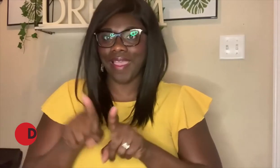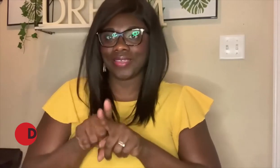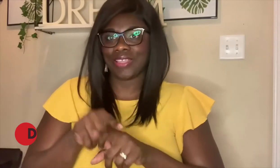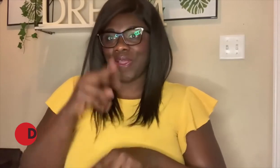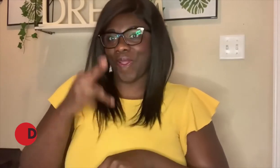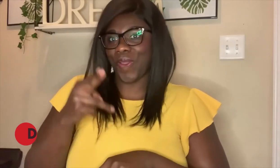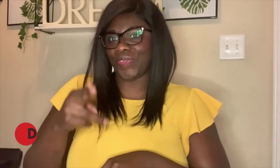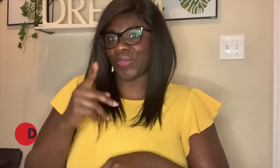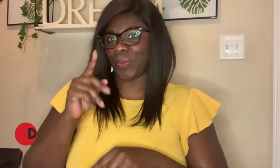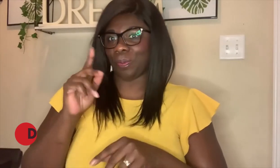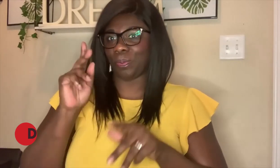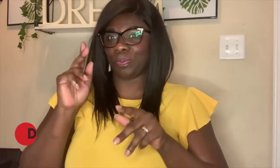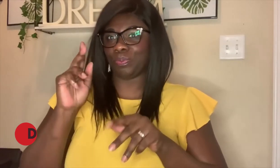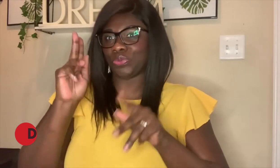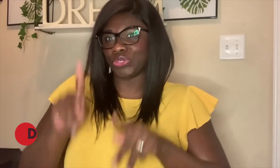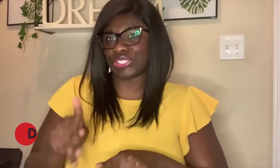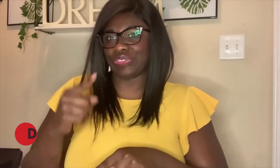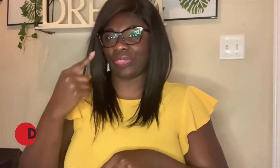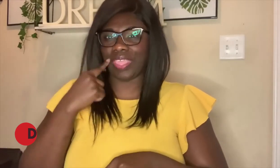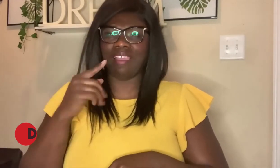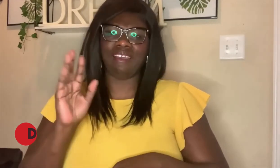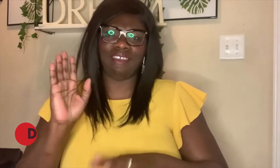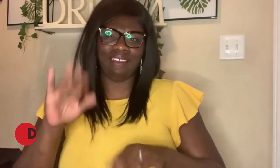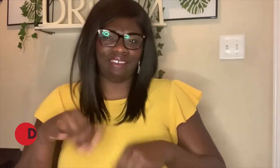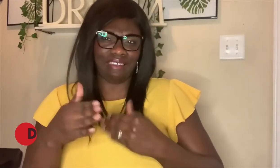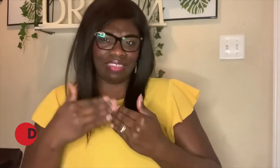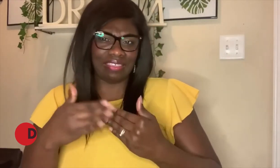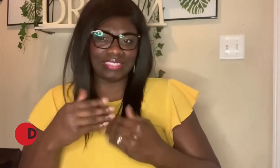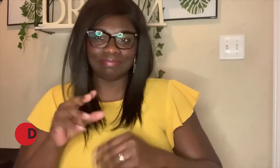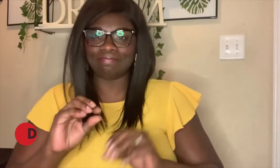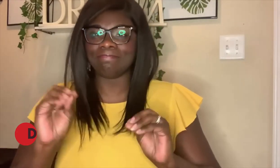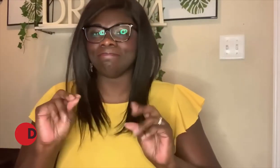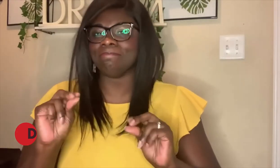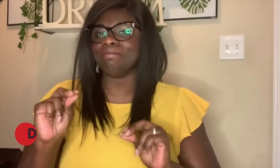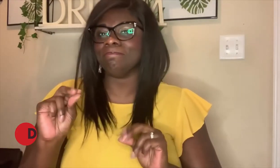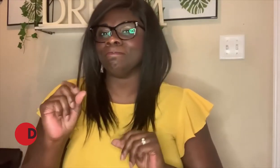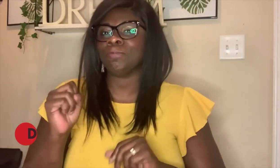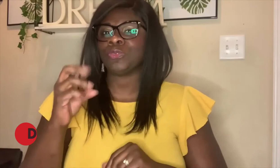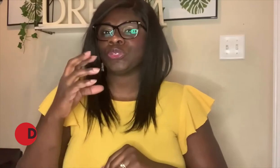not as a hard of hearing person and think "oh it's easy".